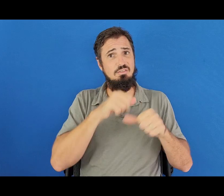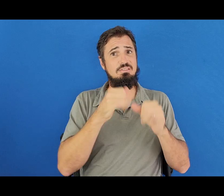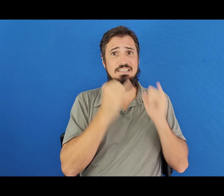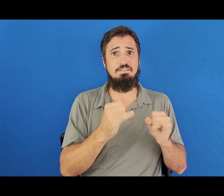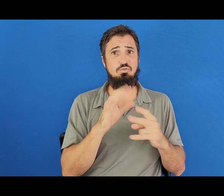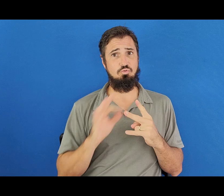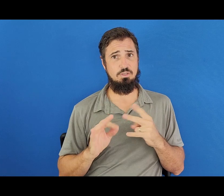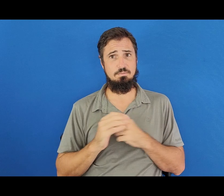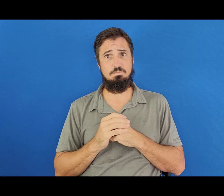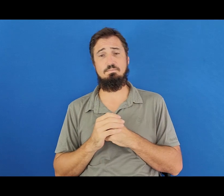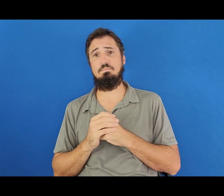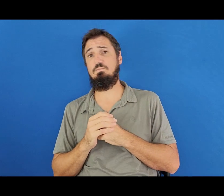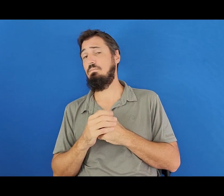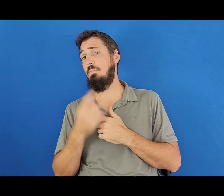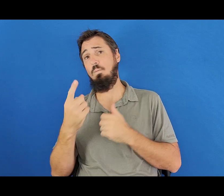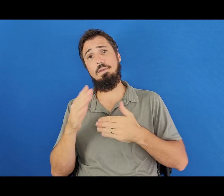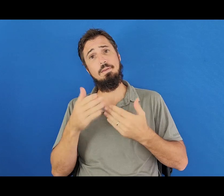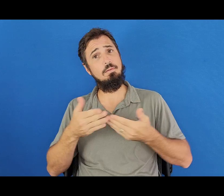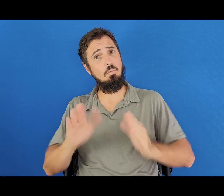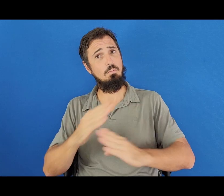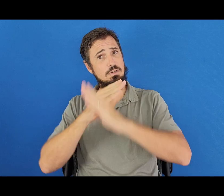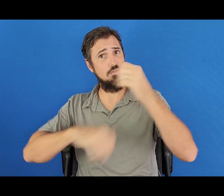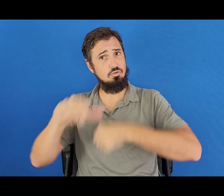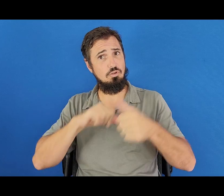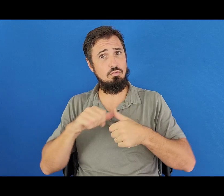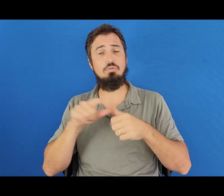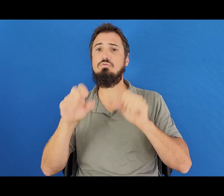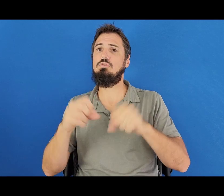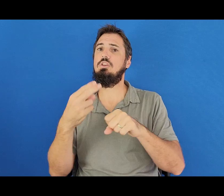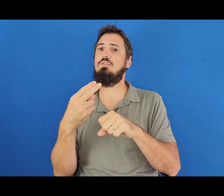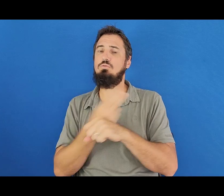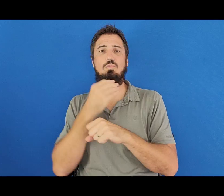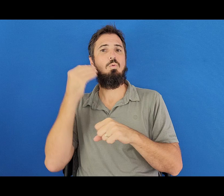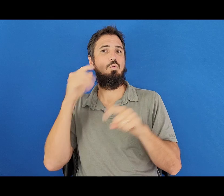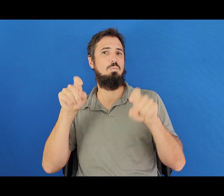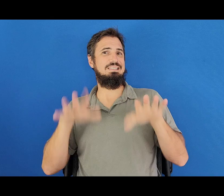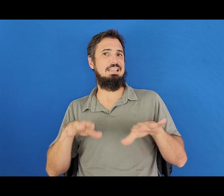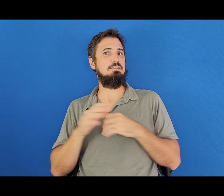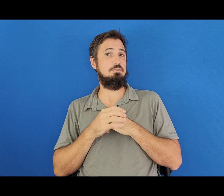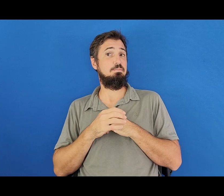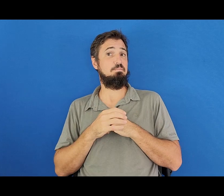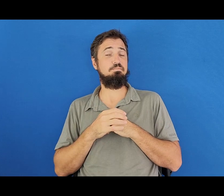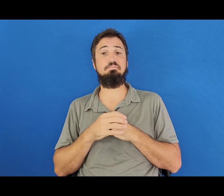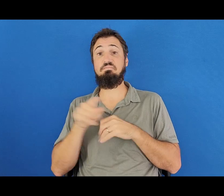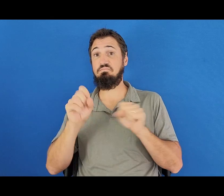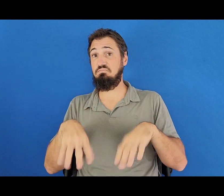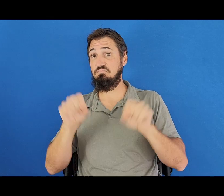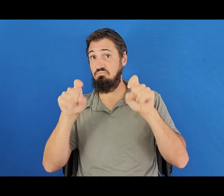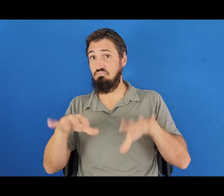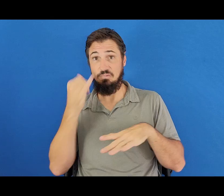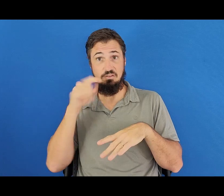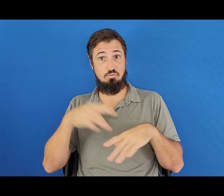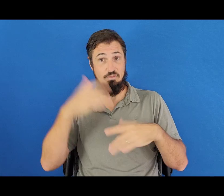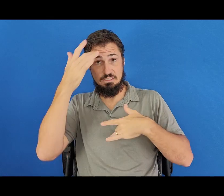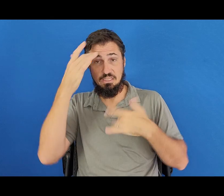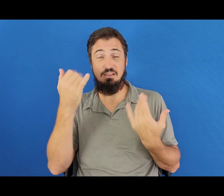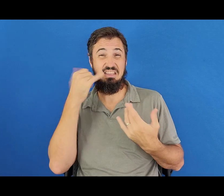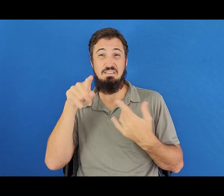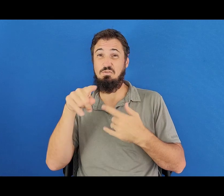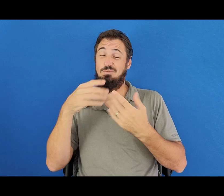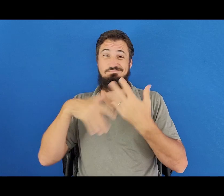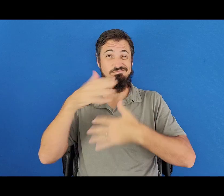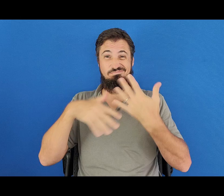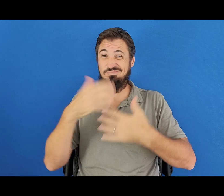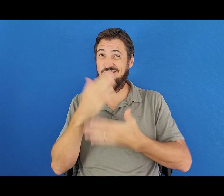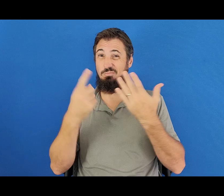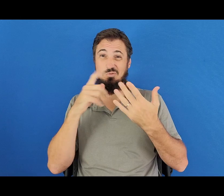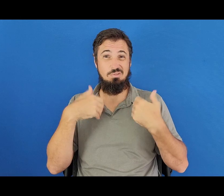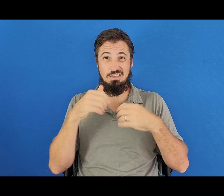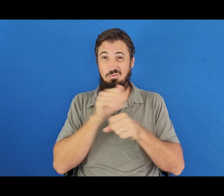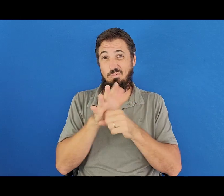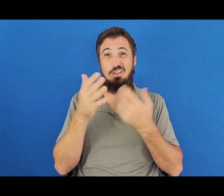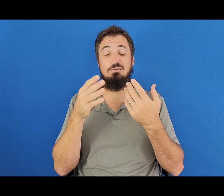One easy way to help protect your loved ones and colleagues is using a home test kit. Take a test if you feel sick or think you may have been exposed, and before visiting vulnerable kupuna